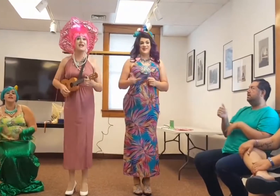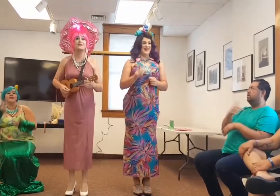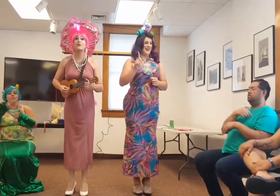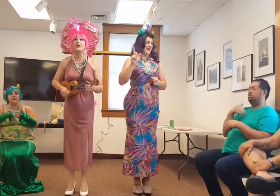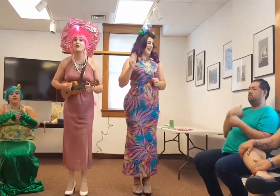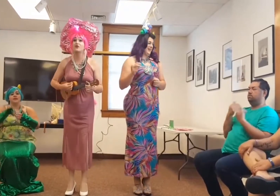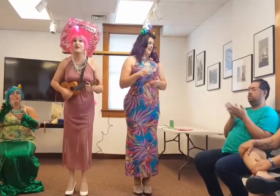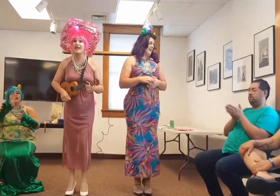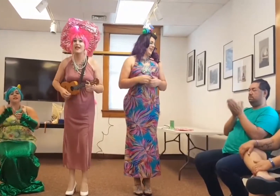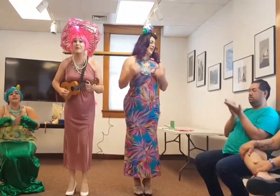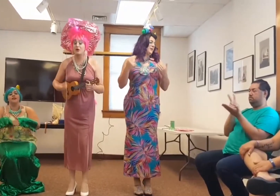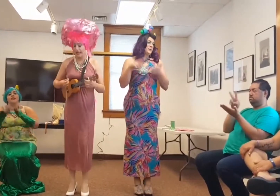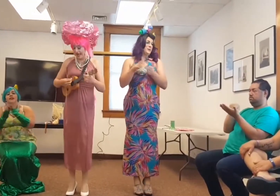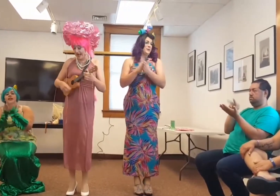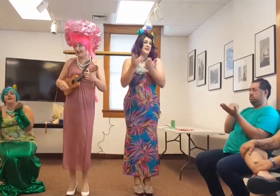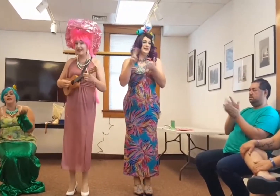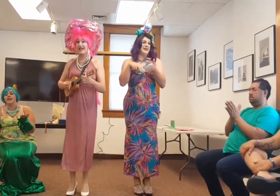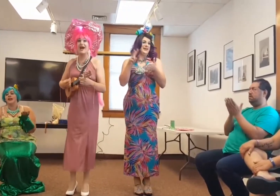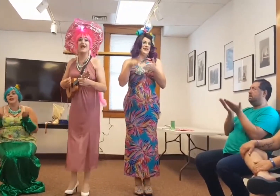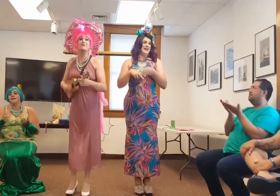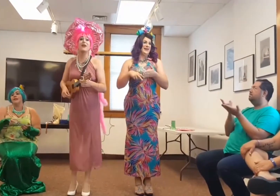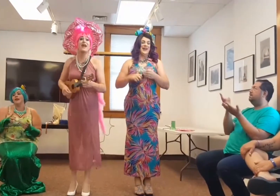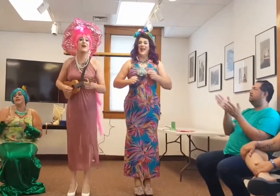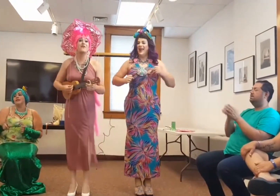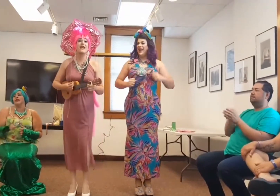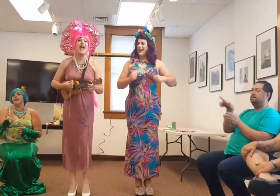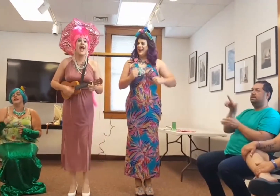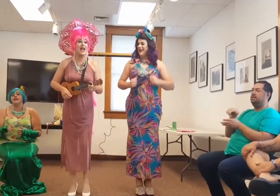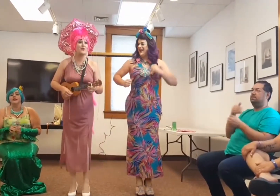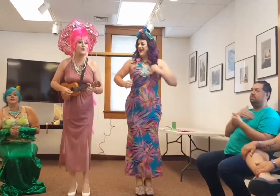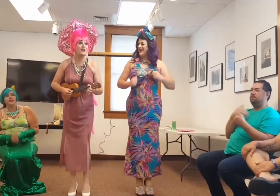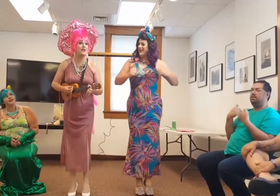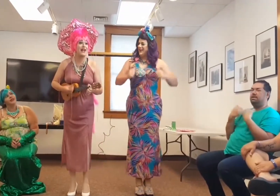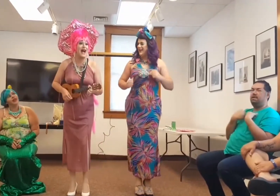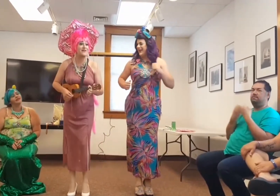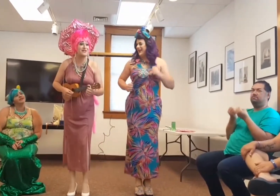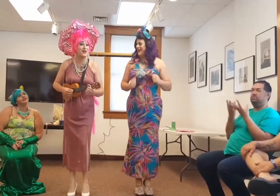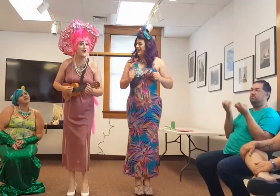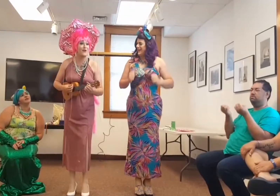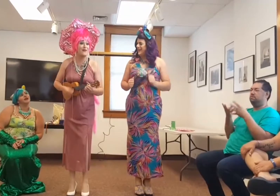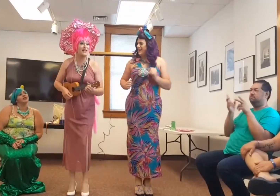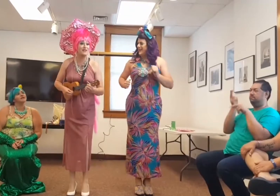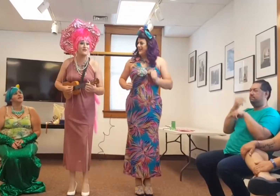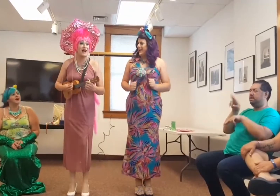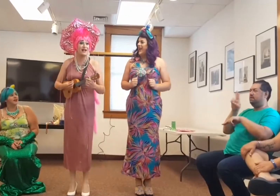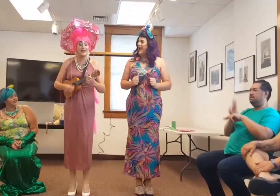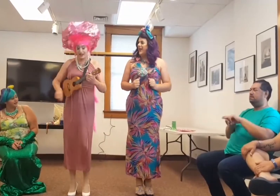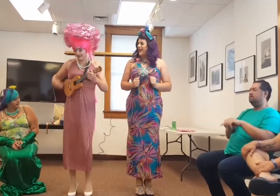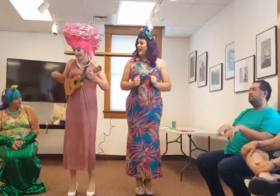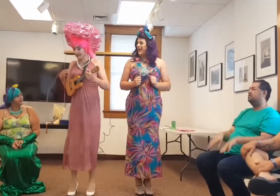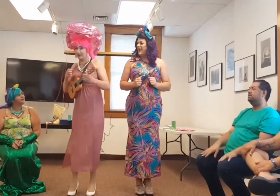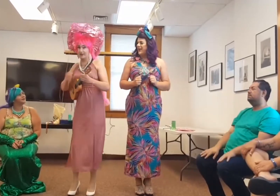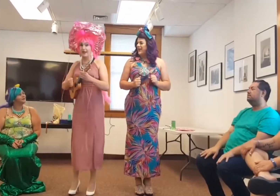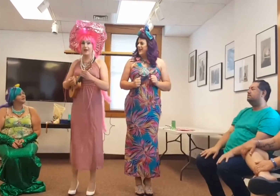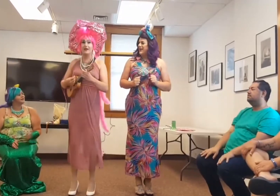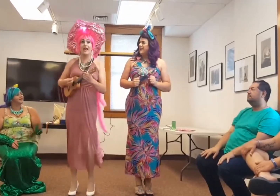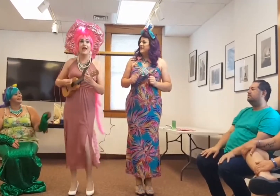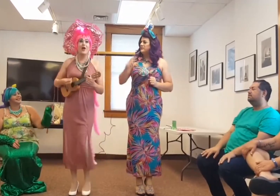We'll read a book at the library, and we'll have so much fun. There's a tentacle in the way...okay!